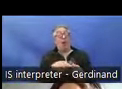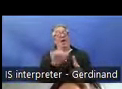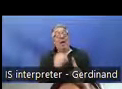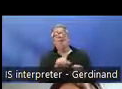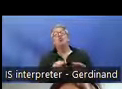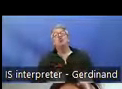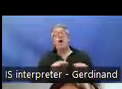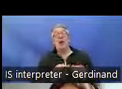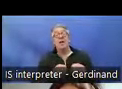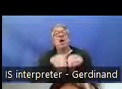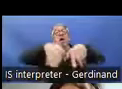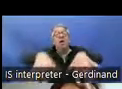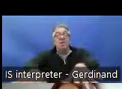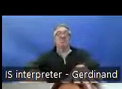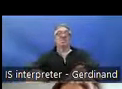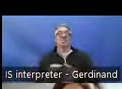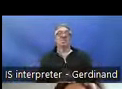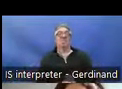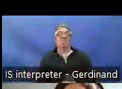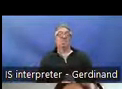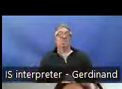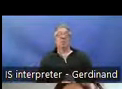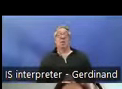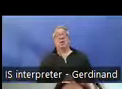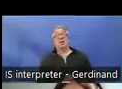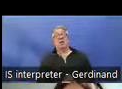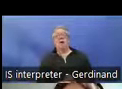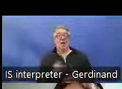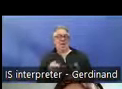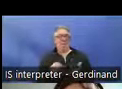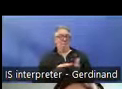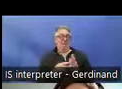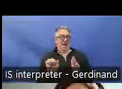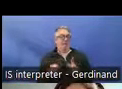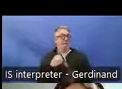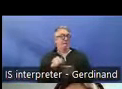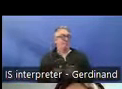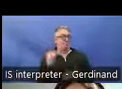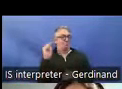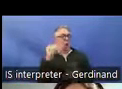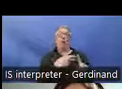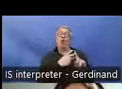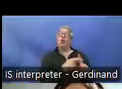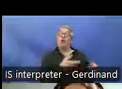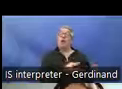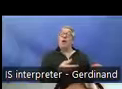It can potentially also translate a lot more on the toolkit and on the workshops and engage